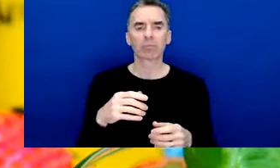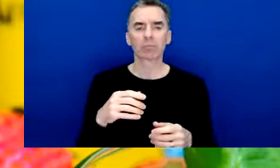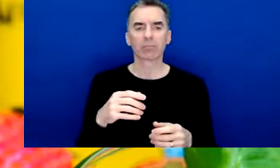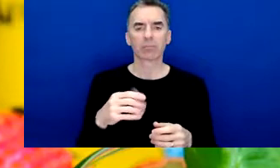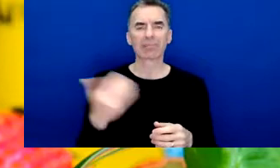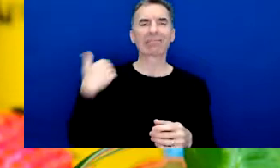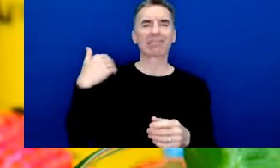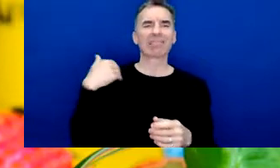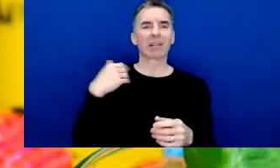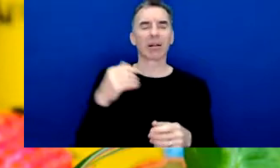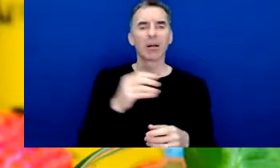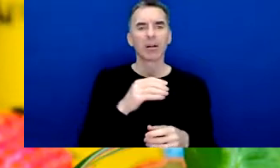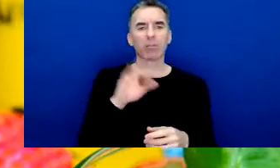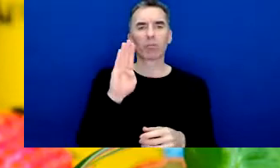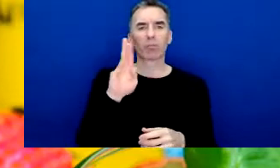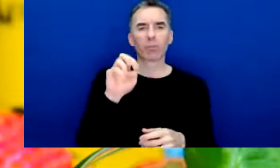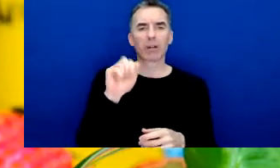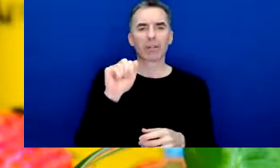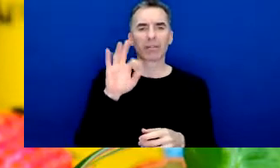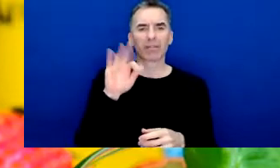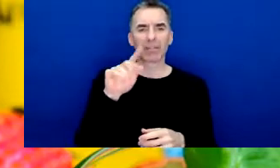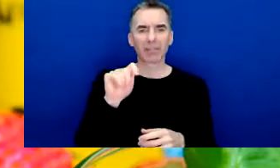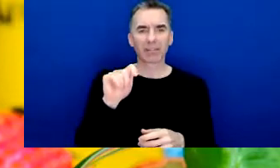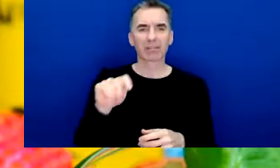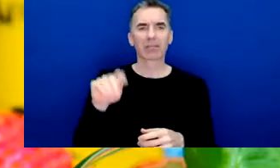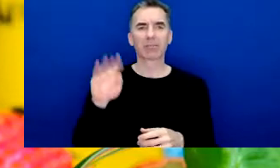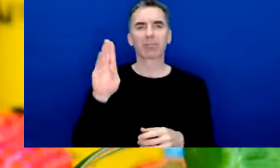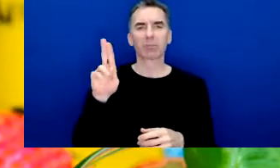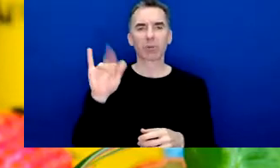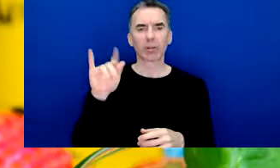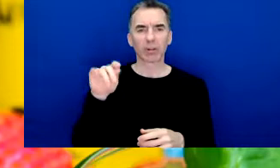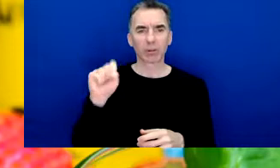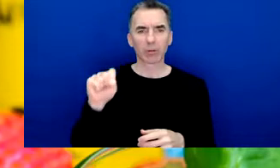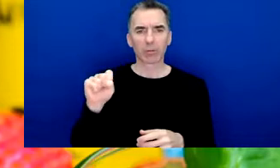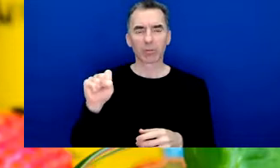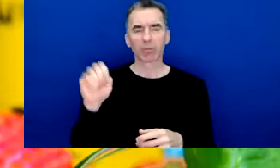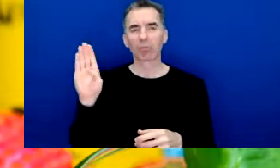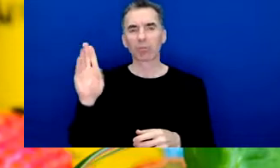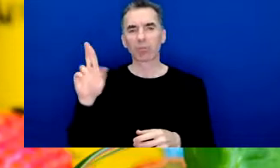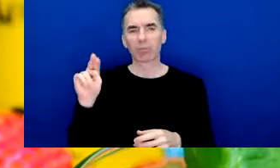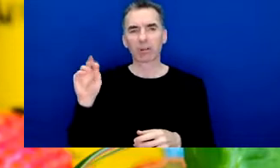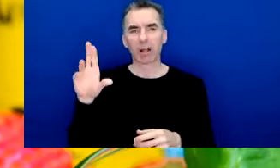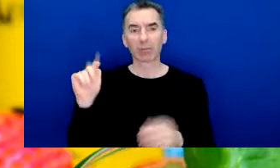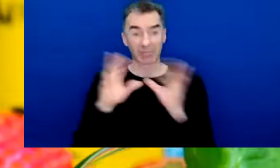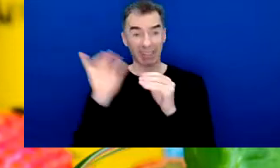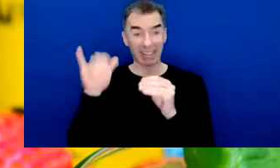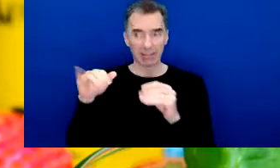And I know I'm looking through the names of who's here and I'm glad that you've joined us again for this next session.